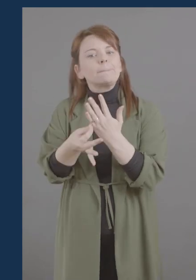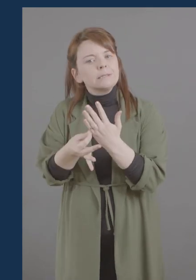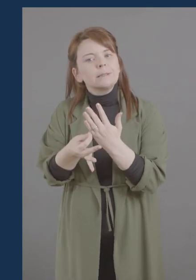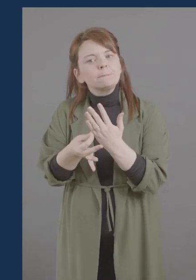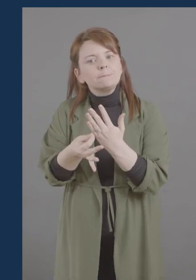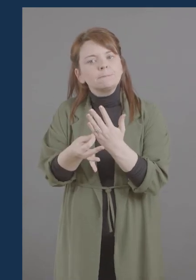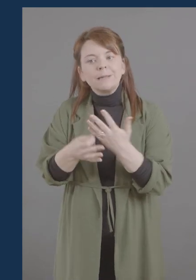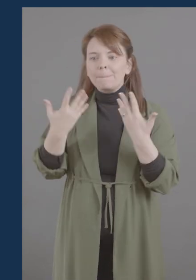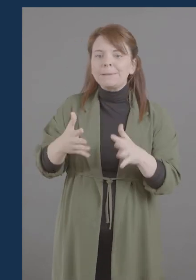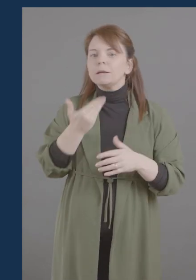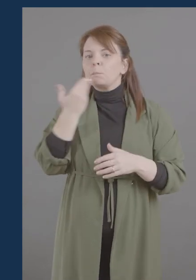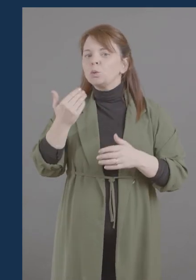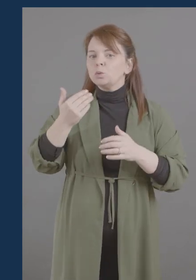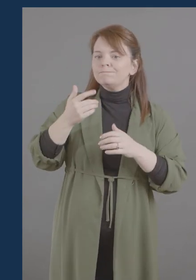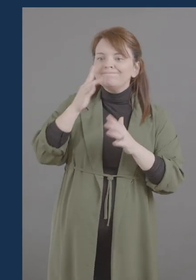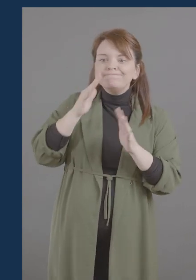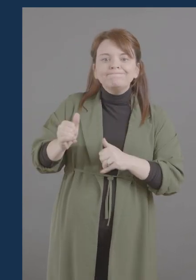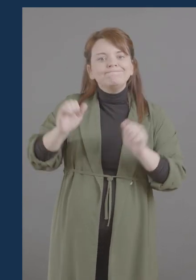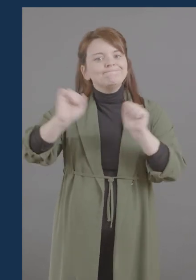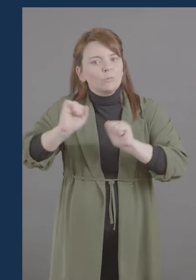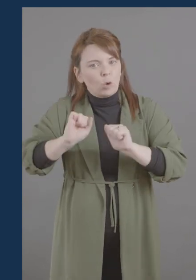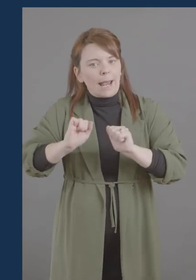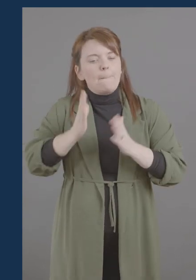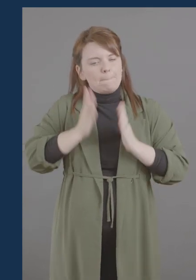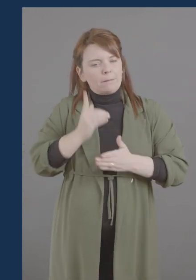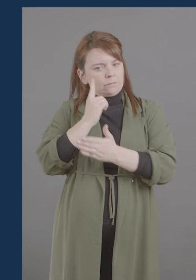you've been told to self-isolate because you've been in close contact with someone who tested